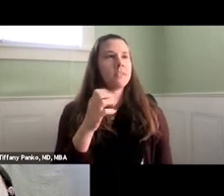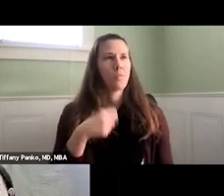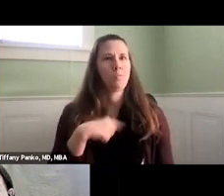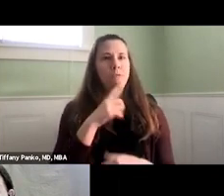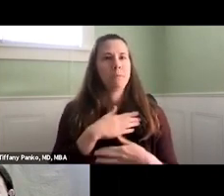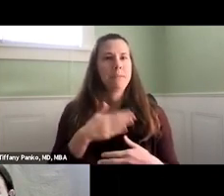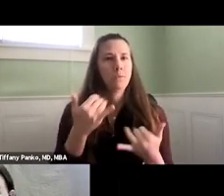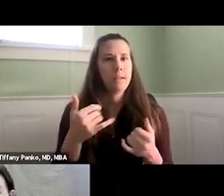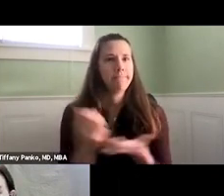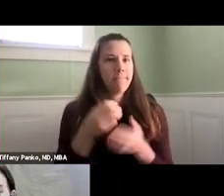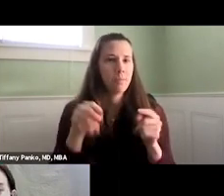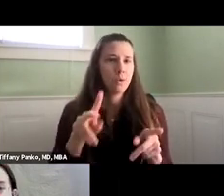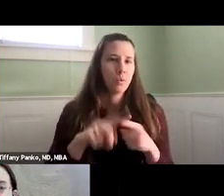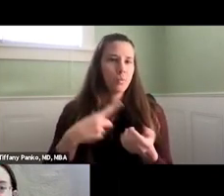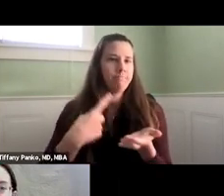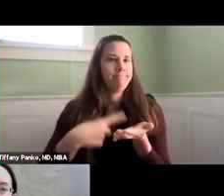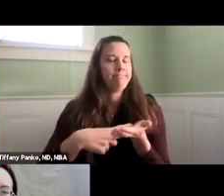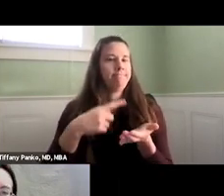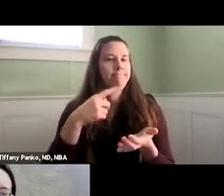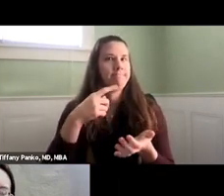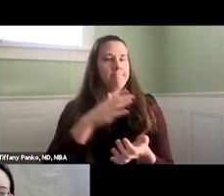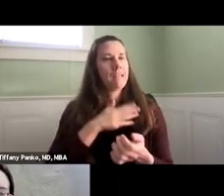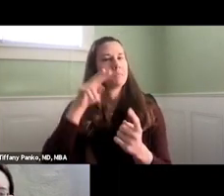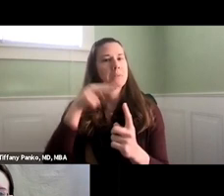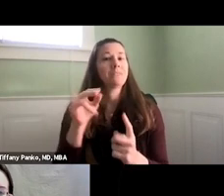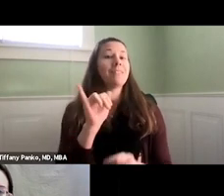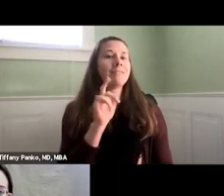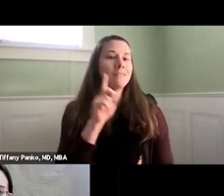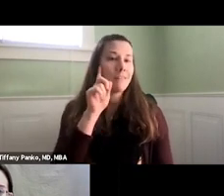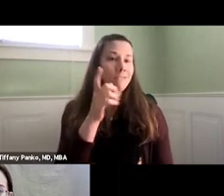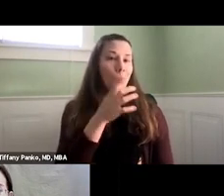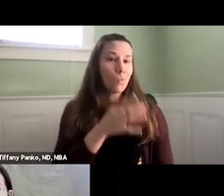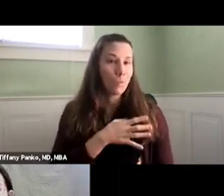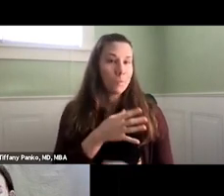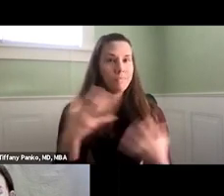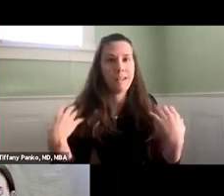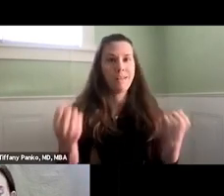am also a researcher. And I am very pleased for the opportunity today to share my perspective